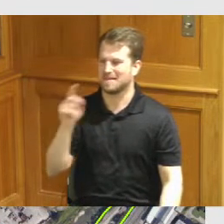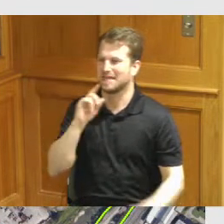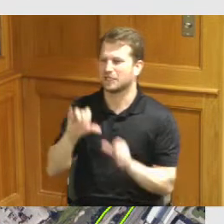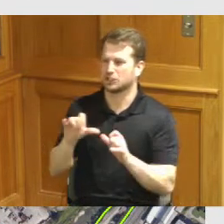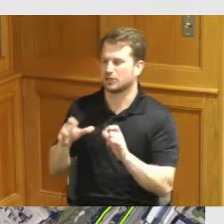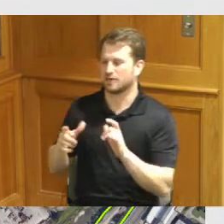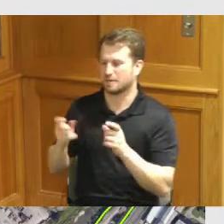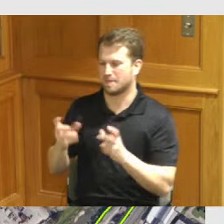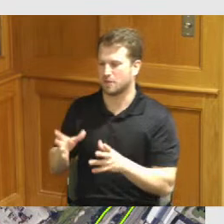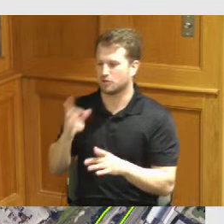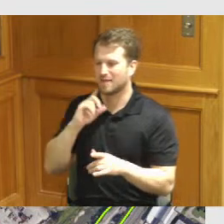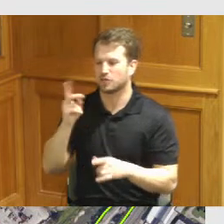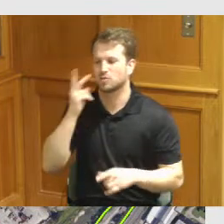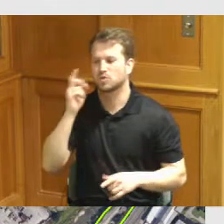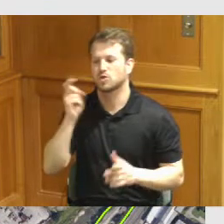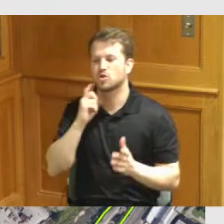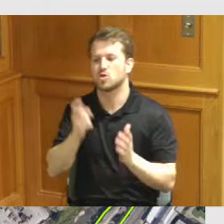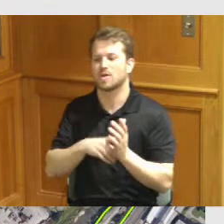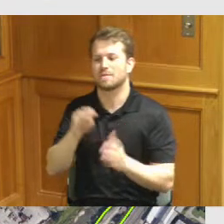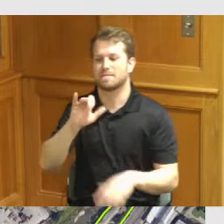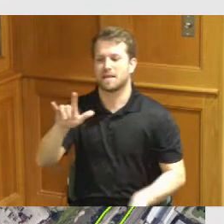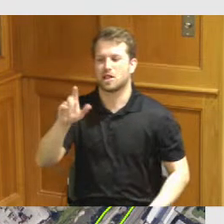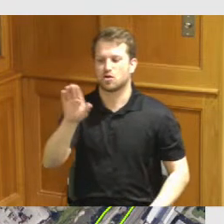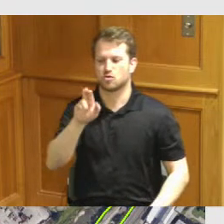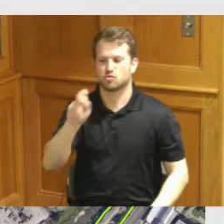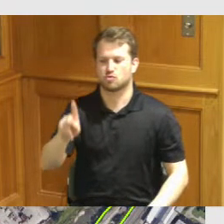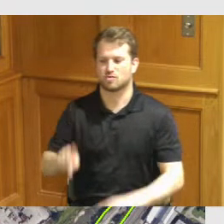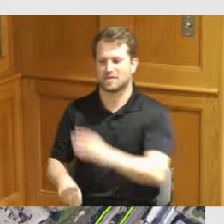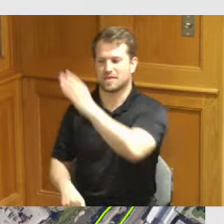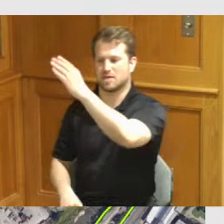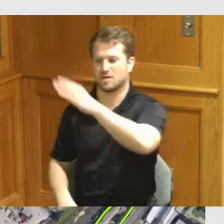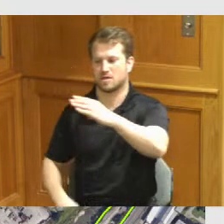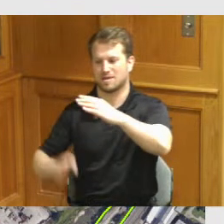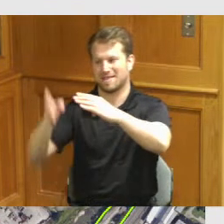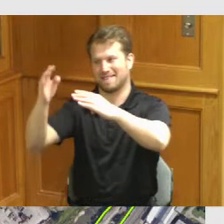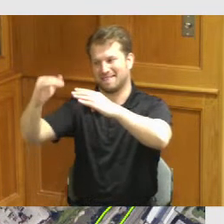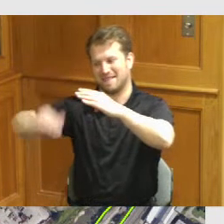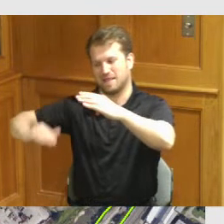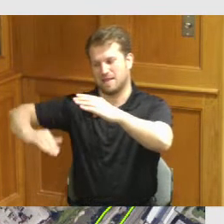go straight down you can see that's an area of our plant that is undeveloped right now it's it's it's